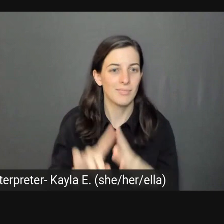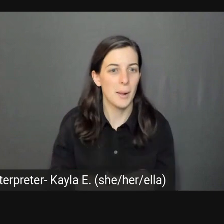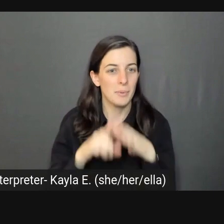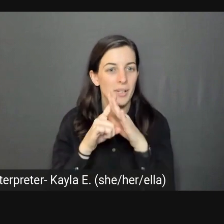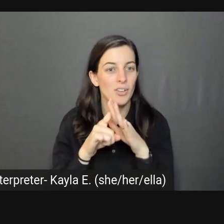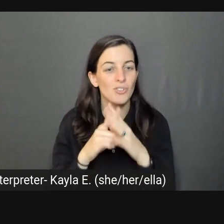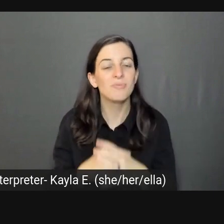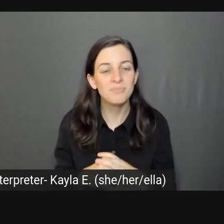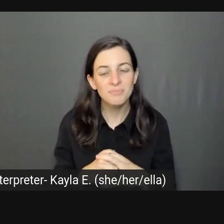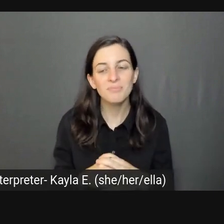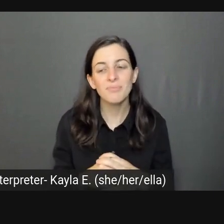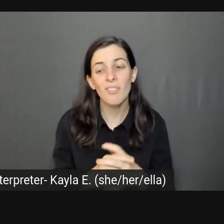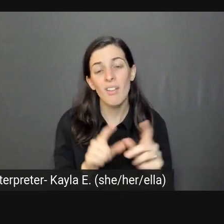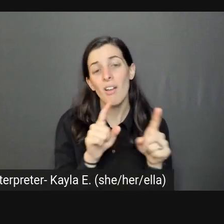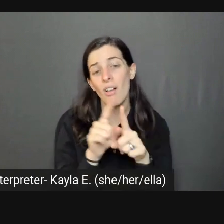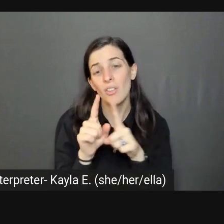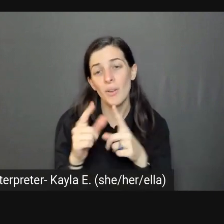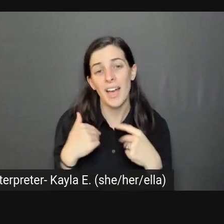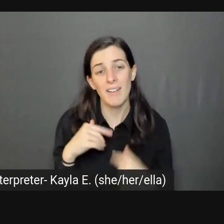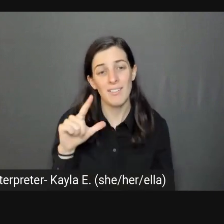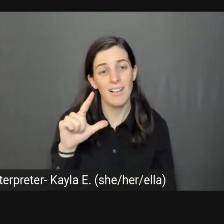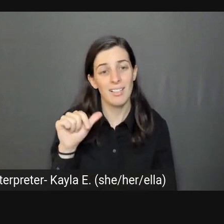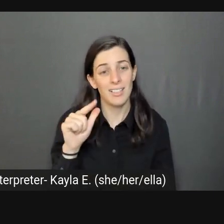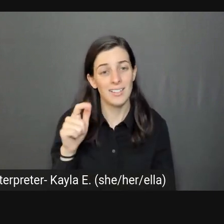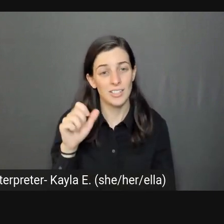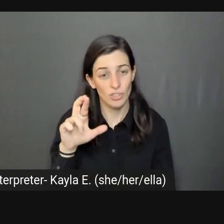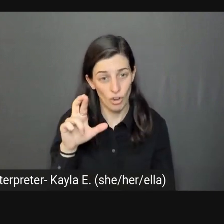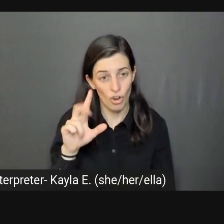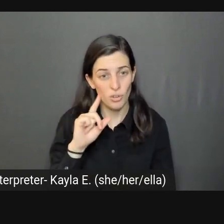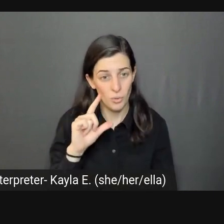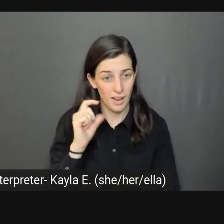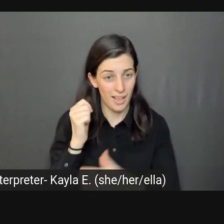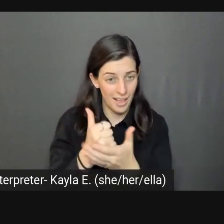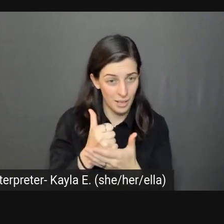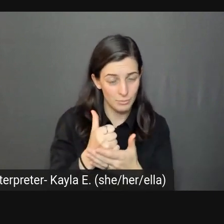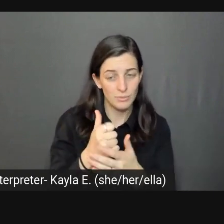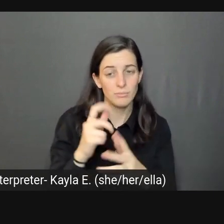Then we have Lazar. He helps entrepreneurs get confident as presenters